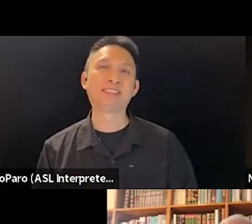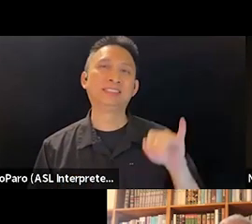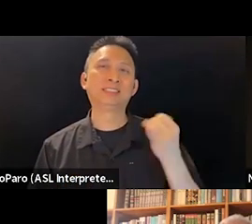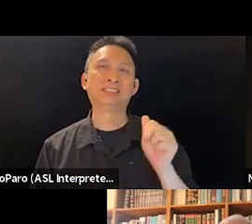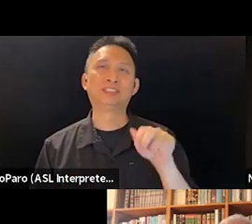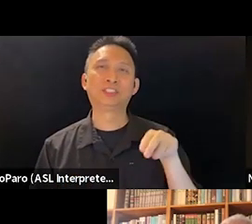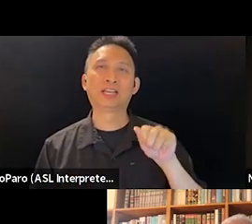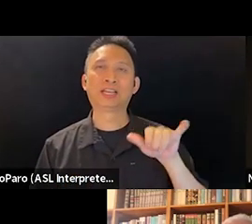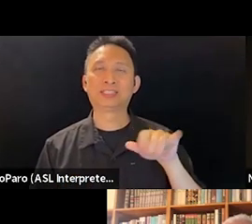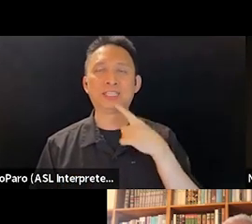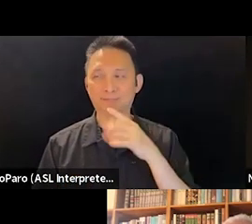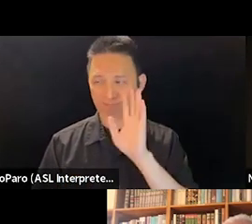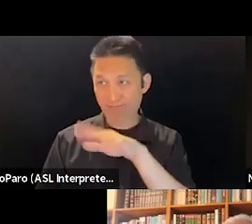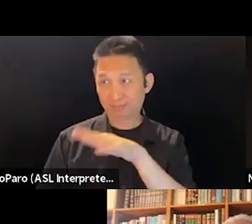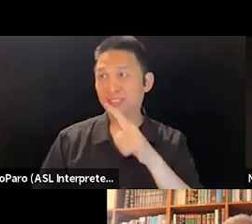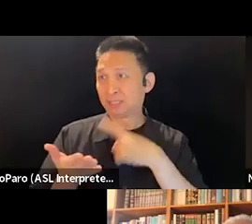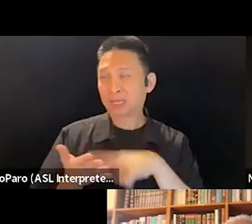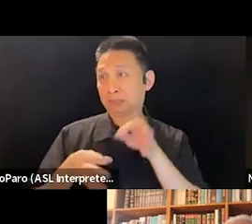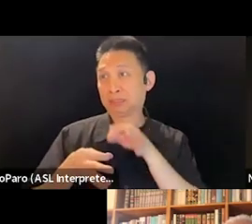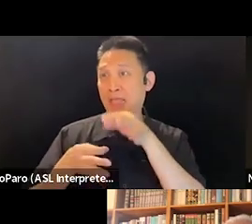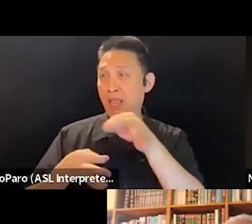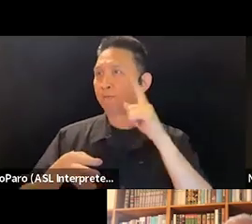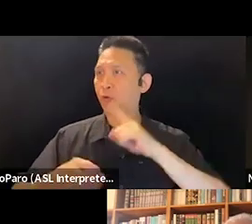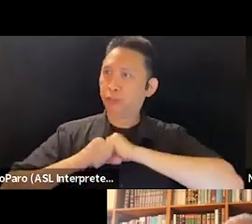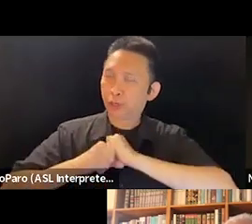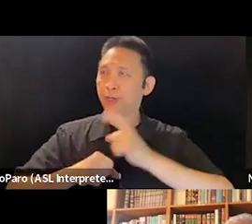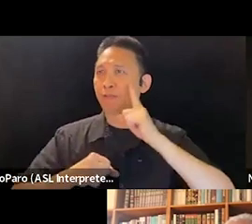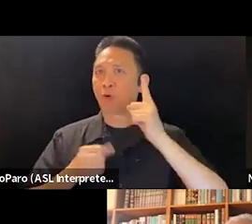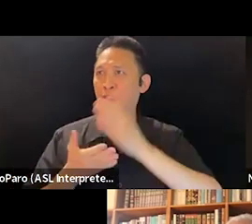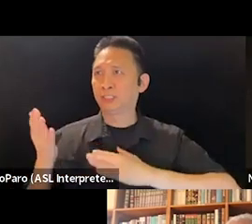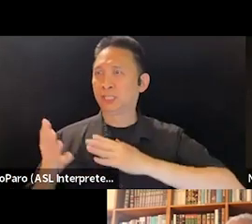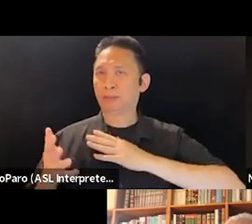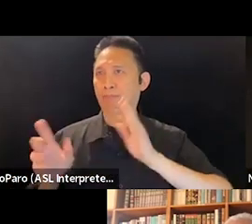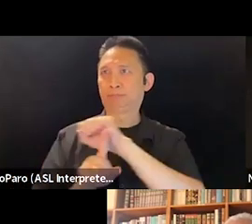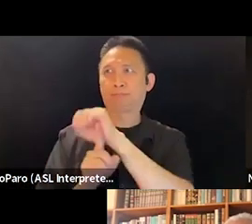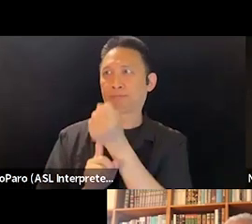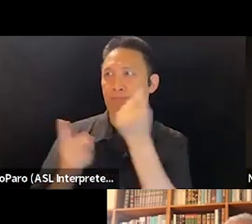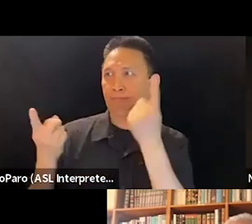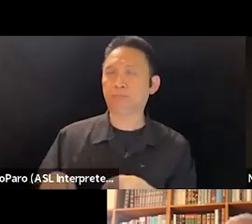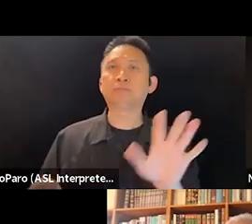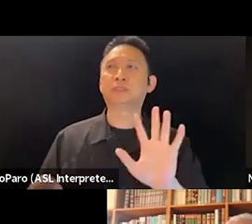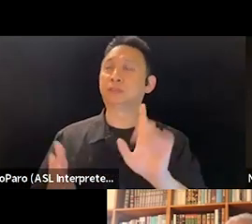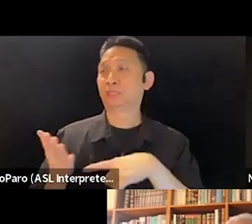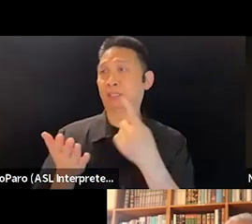is not just for security reasons or for certain situations. Sometimes you find that there's no funding